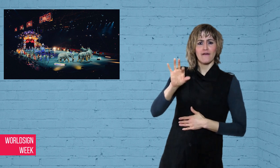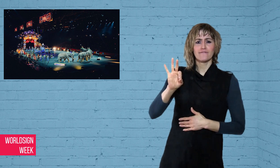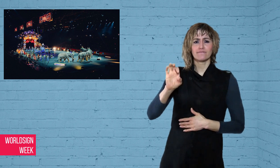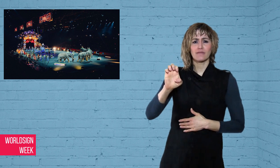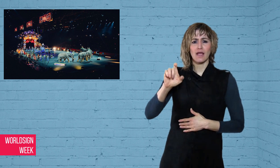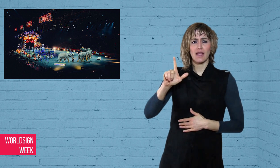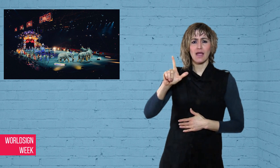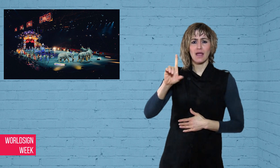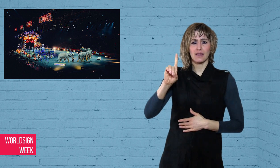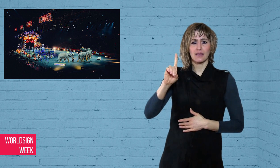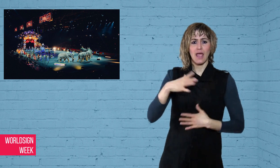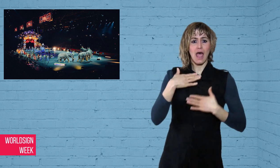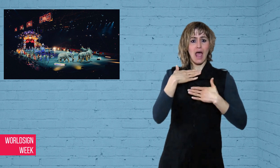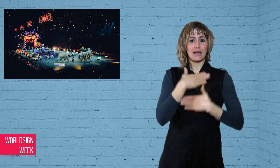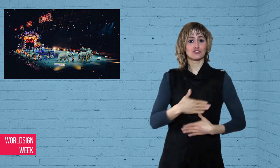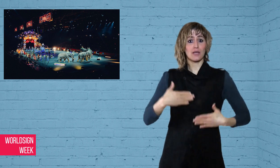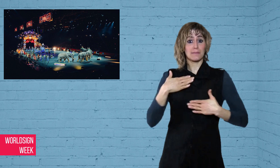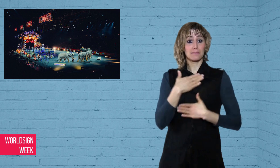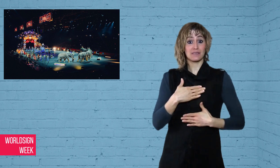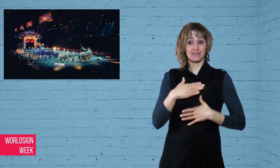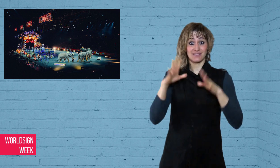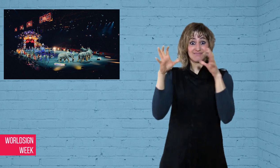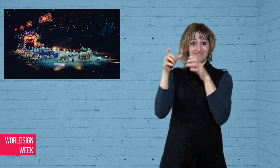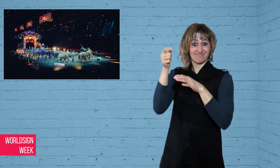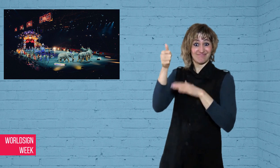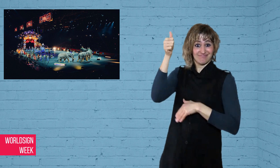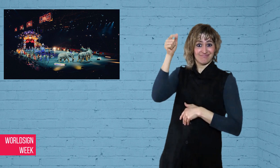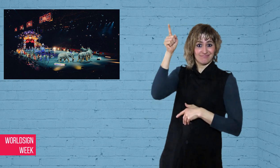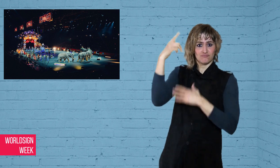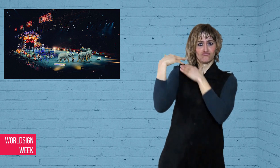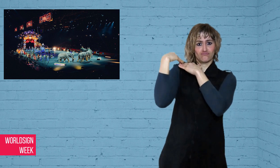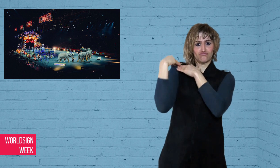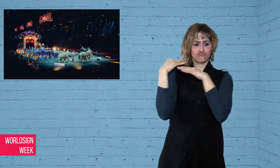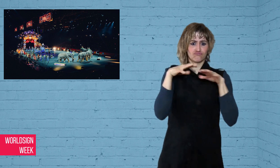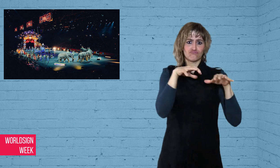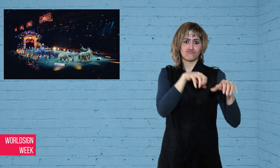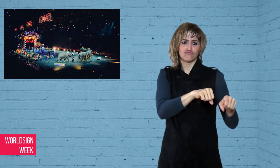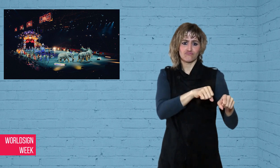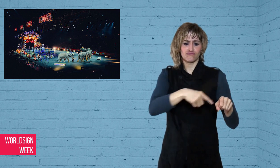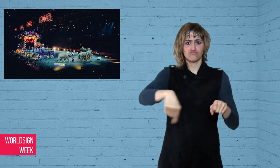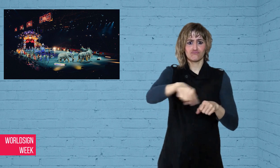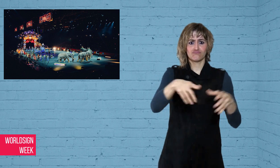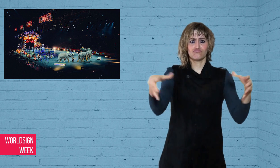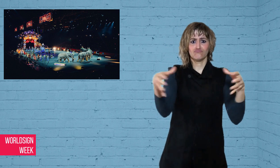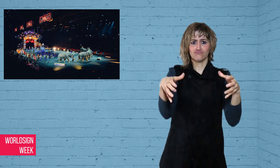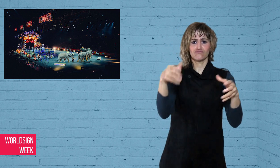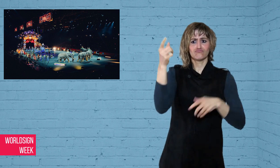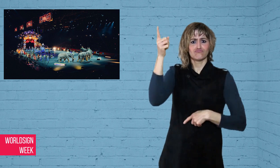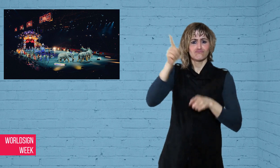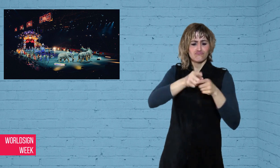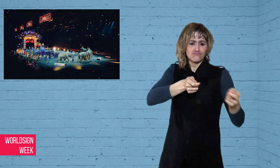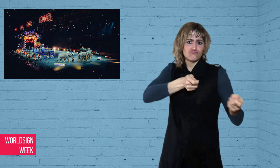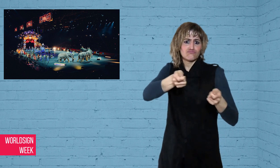owned the circus for the last 50 years, said